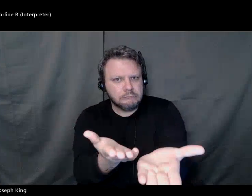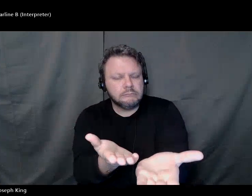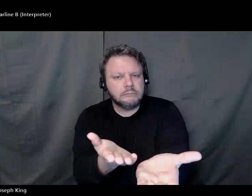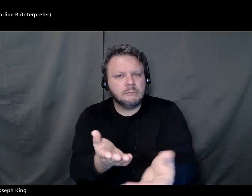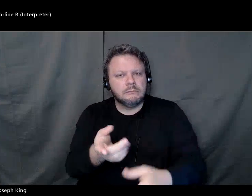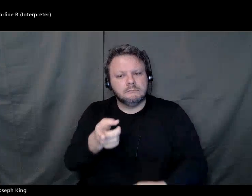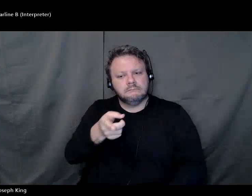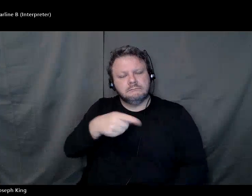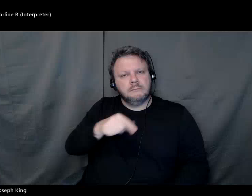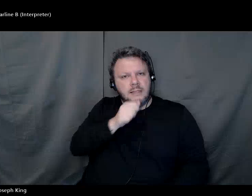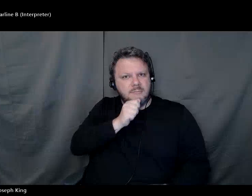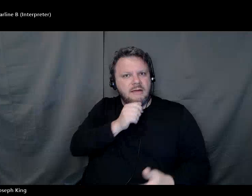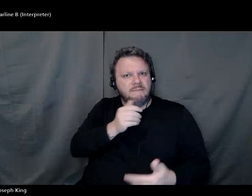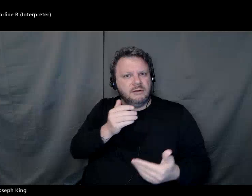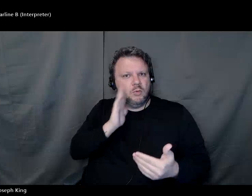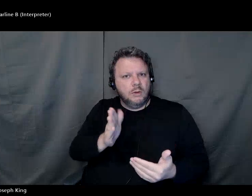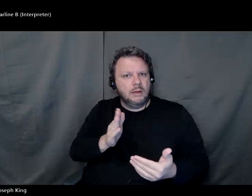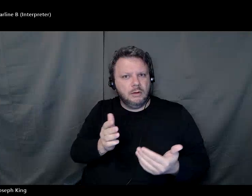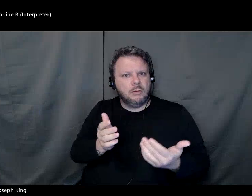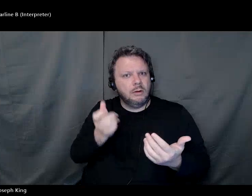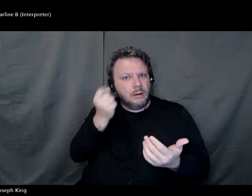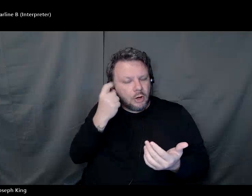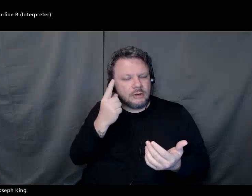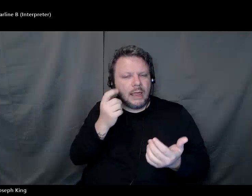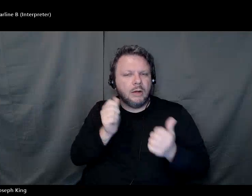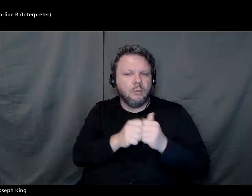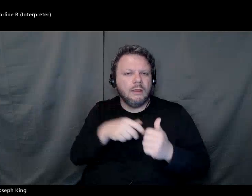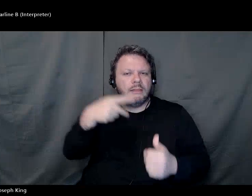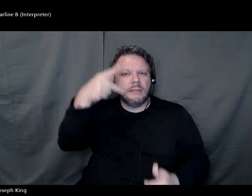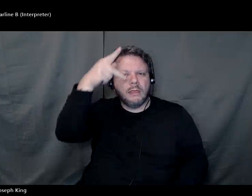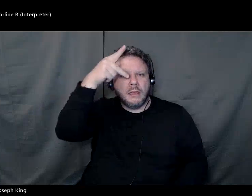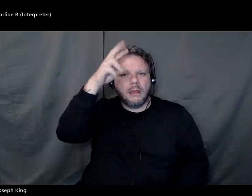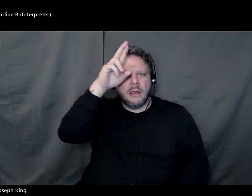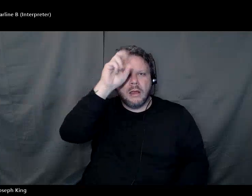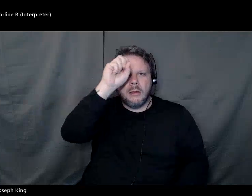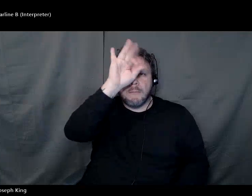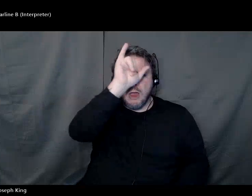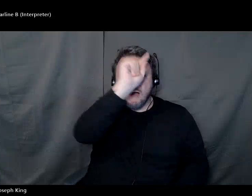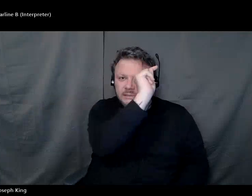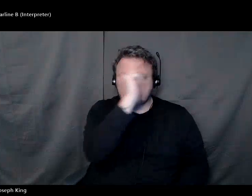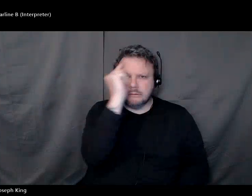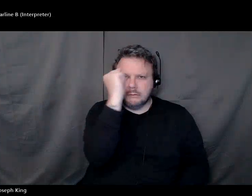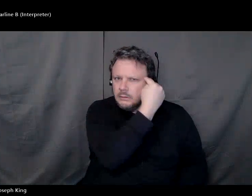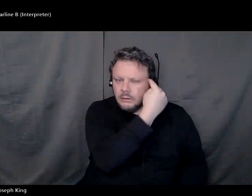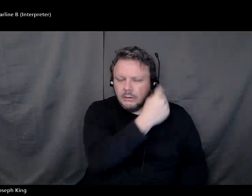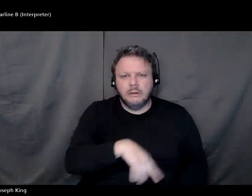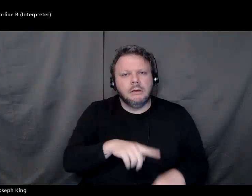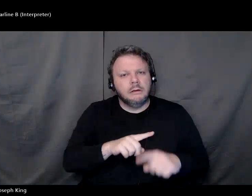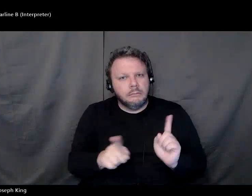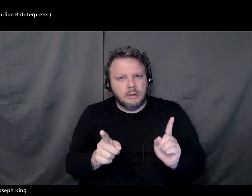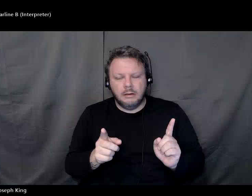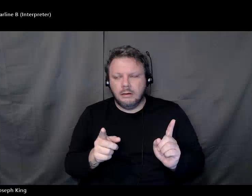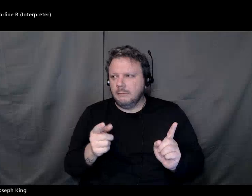They're gonna do it with profit on their mind. But if they're gonna do it, all of us might as well be at the table